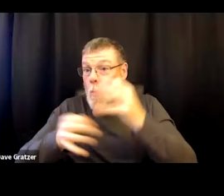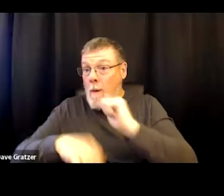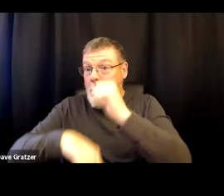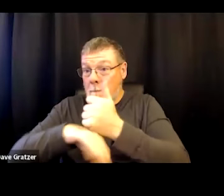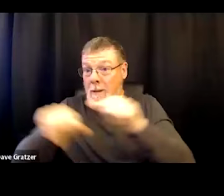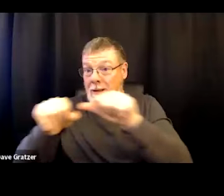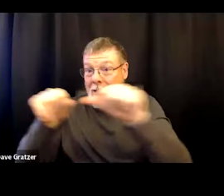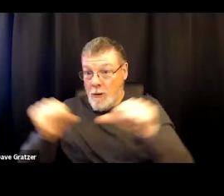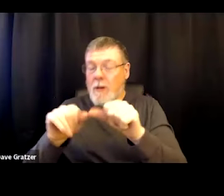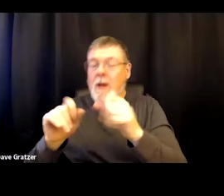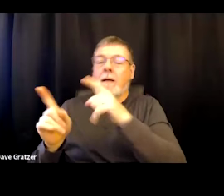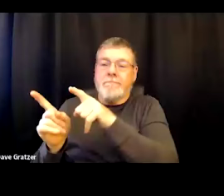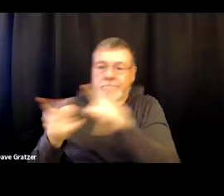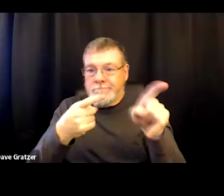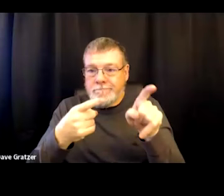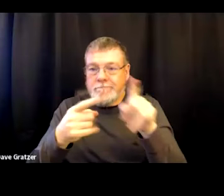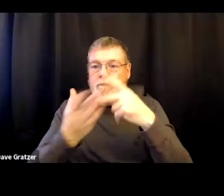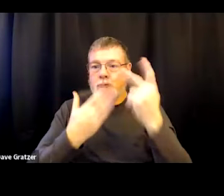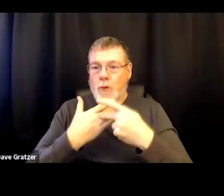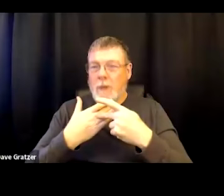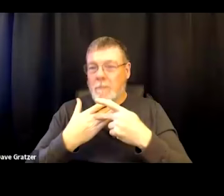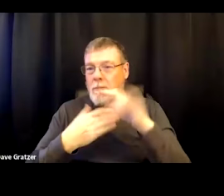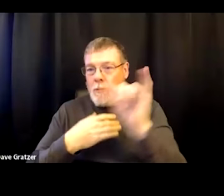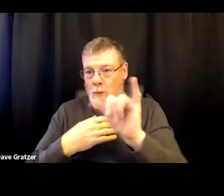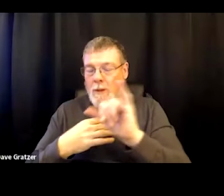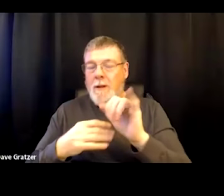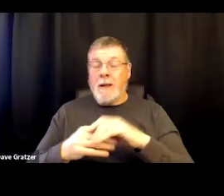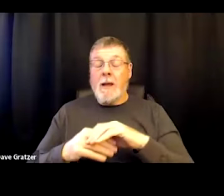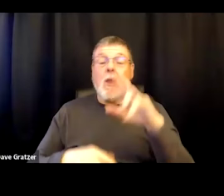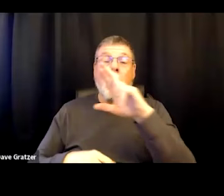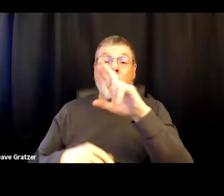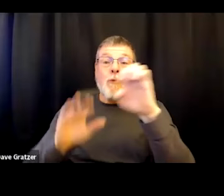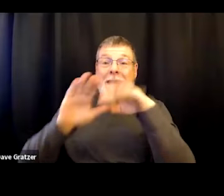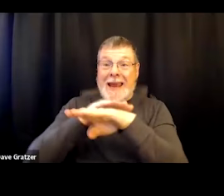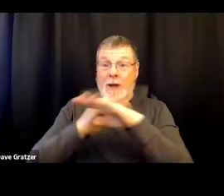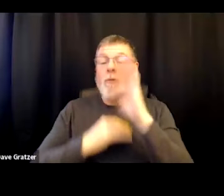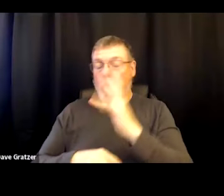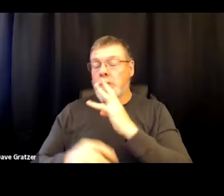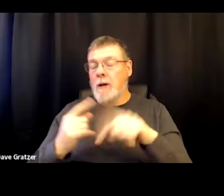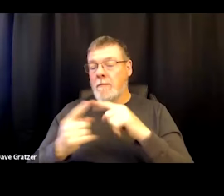other diversion program settings, certainly at reentry, we'll be talking about today during the webinar,